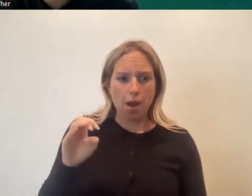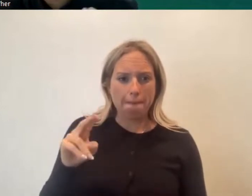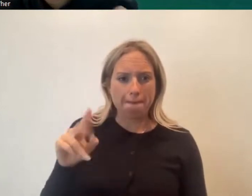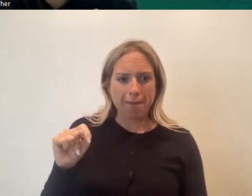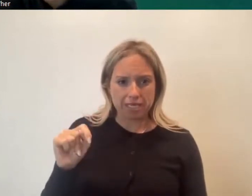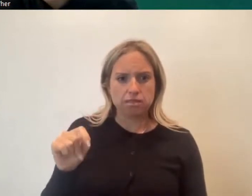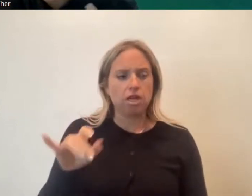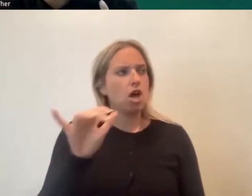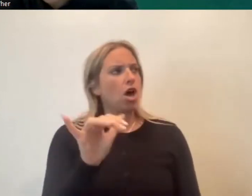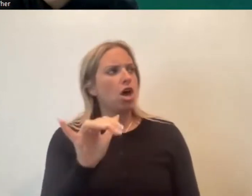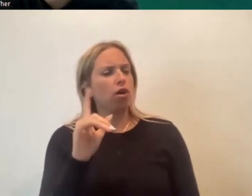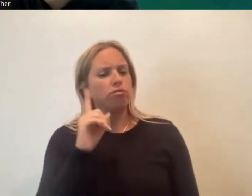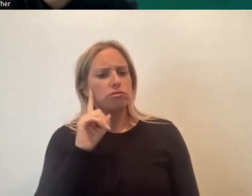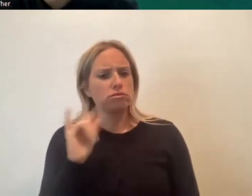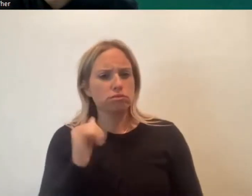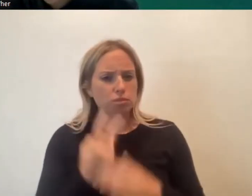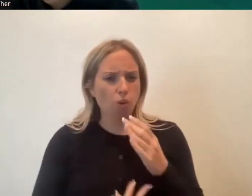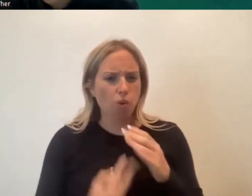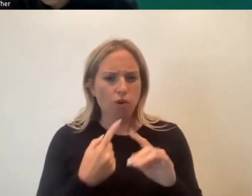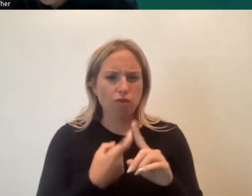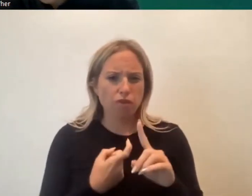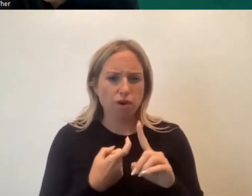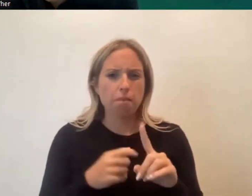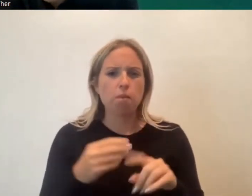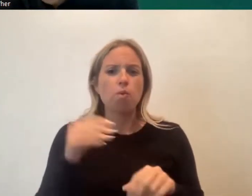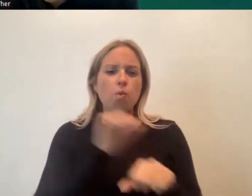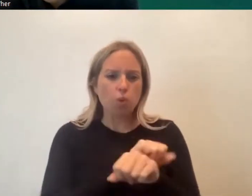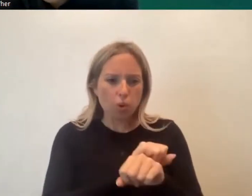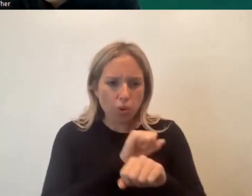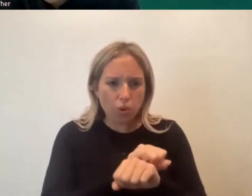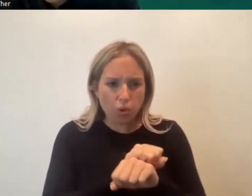It sounds like both of them based on your ability to work.